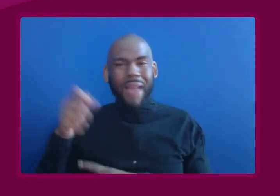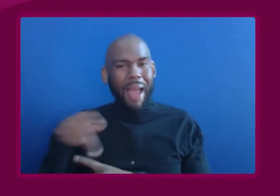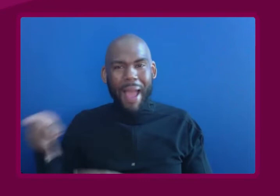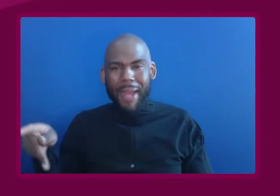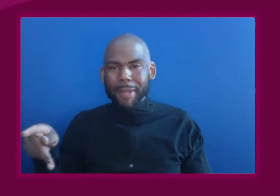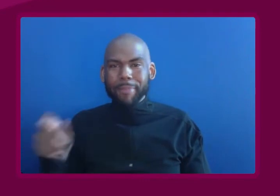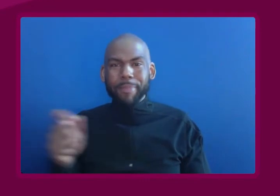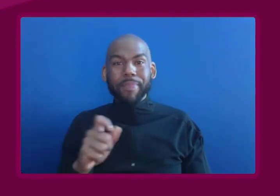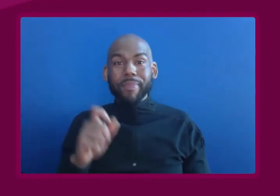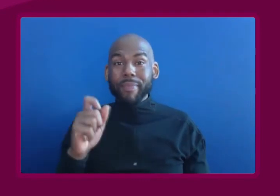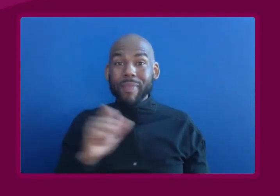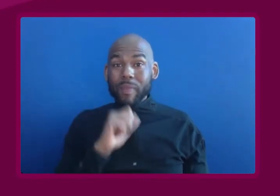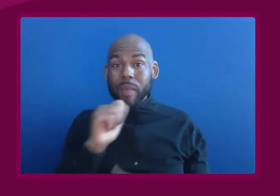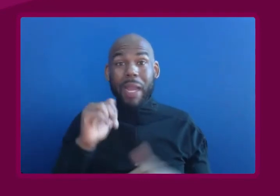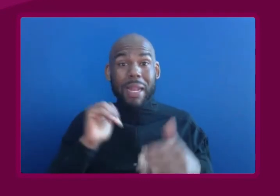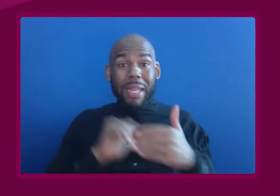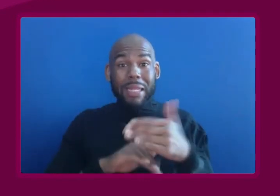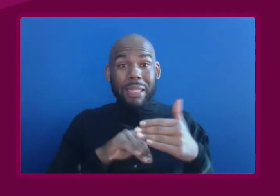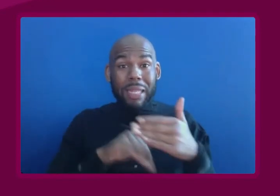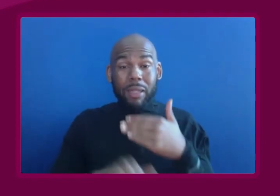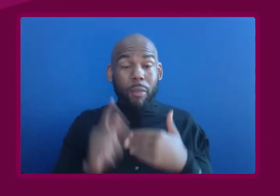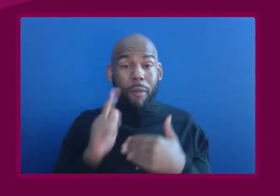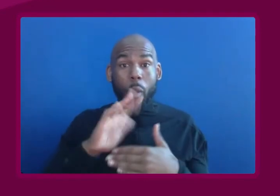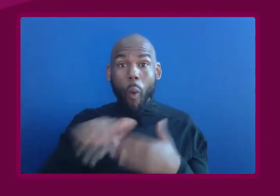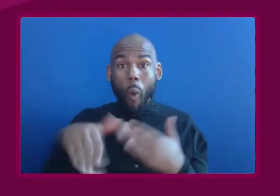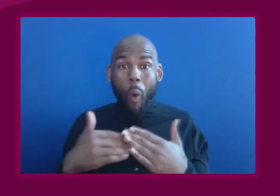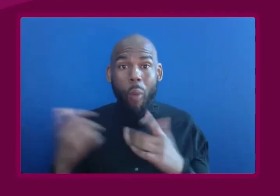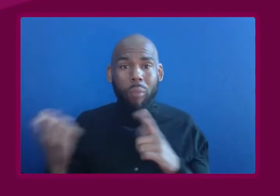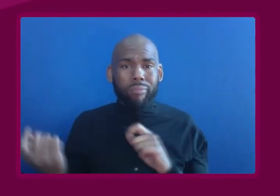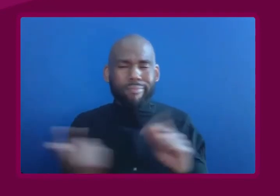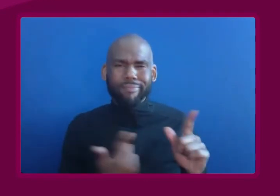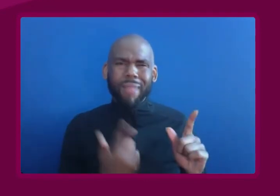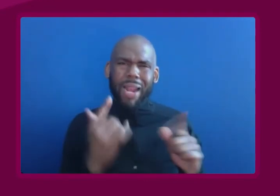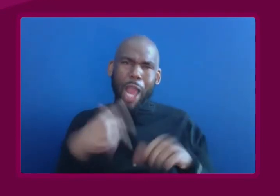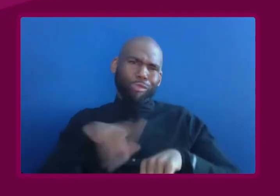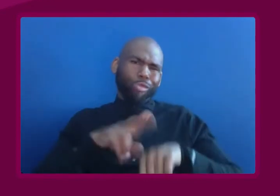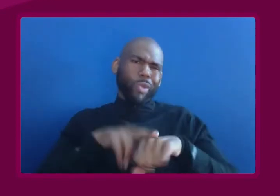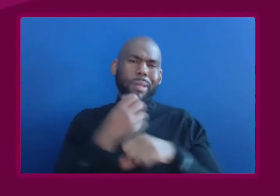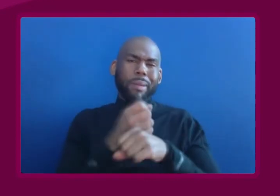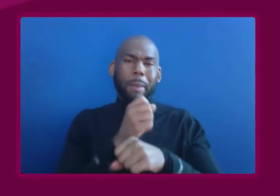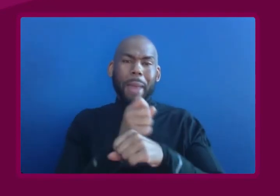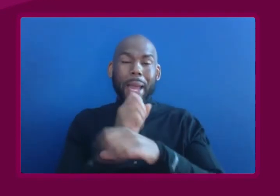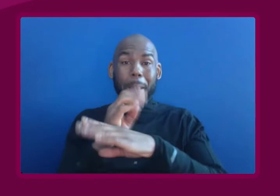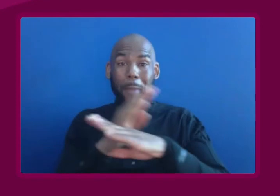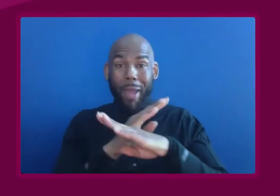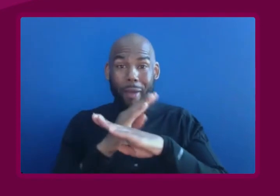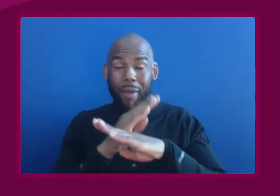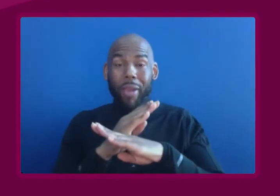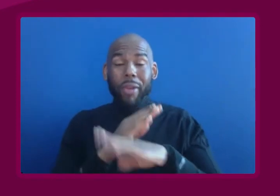to all, it naturally creates a barrier, not only for the individual that's trying to take